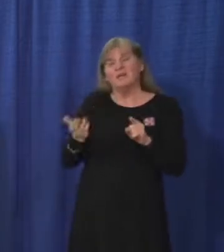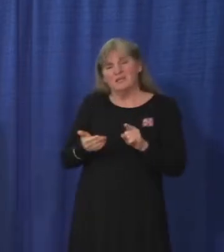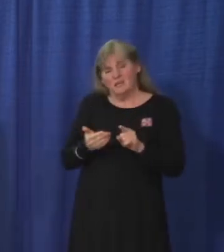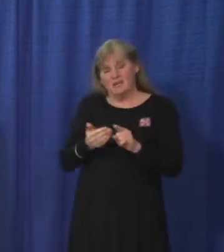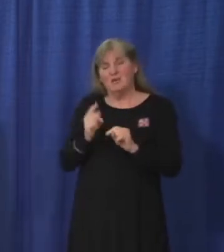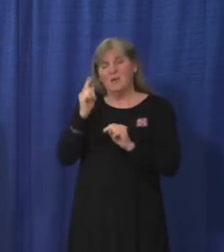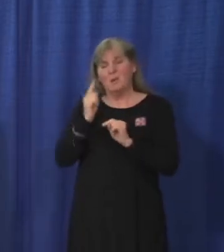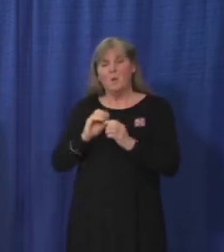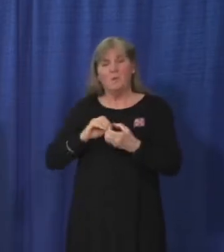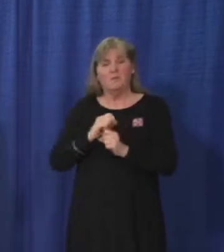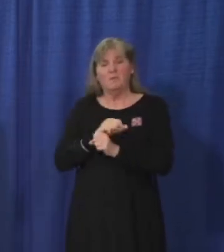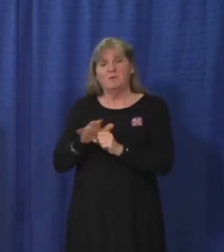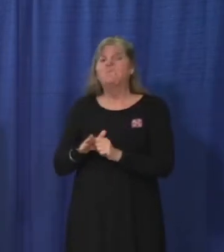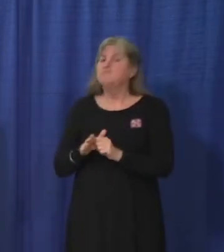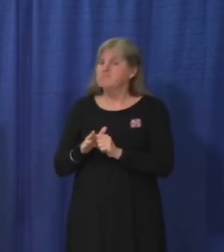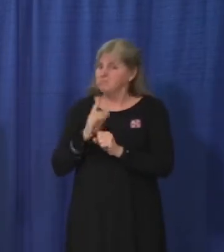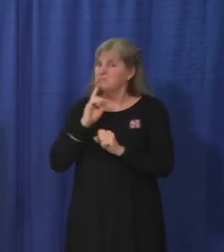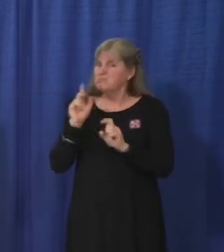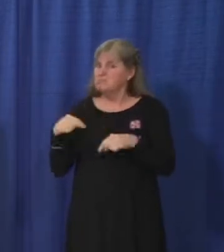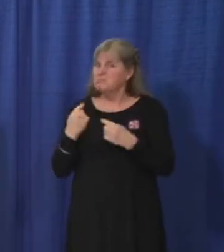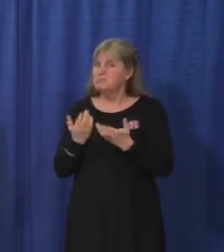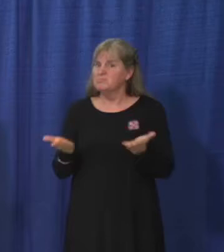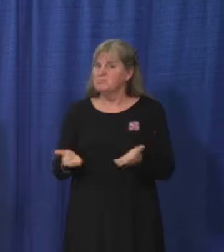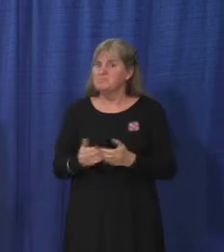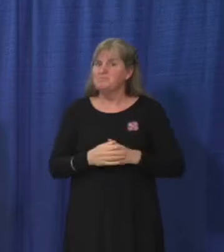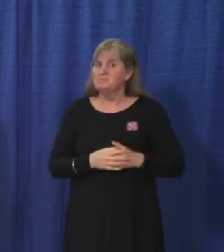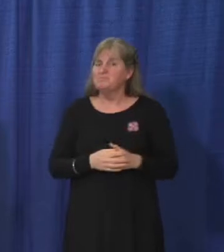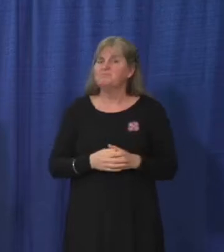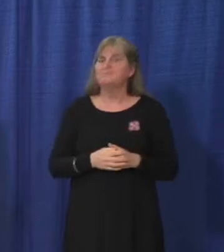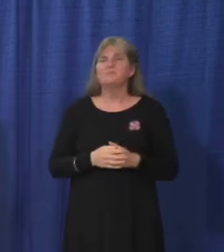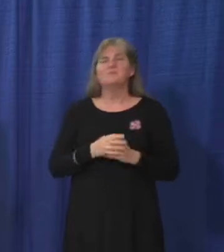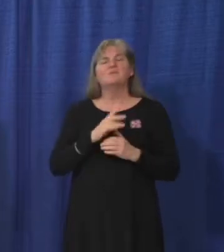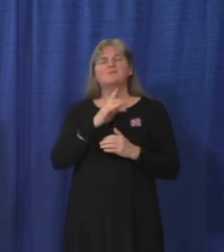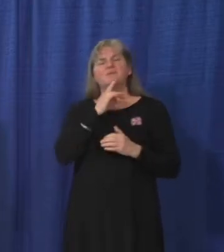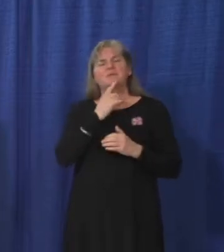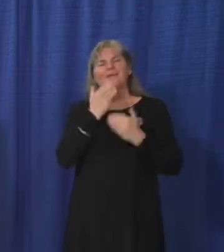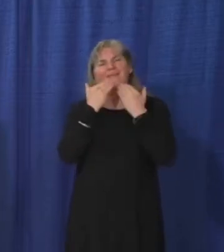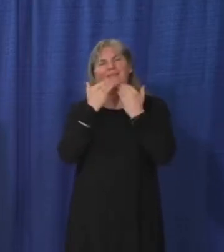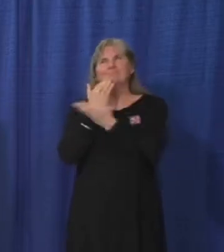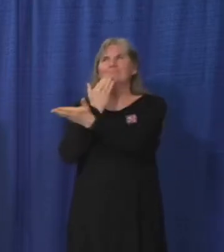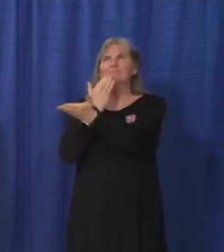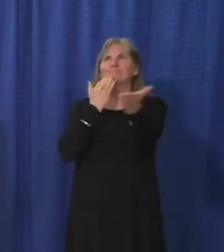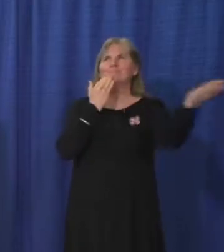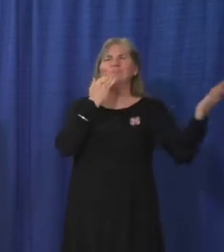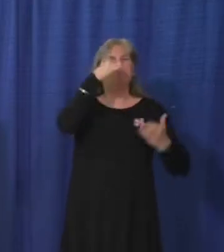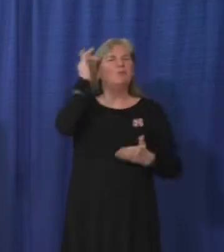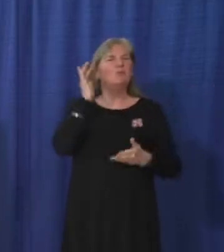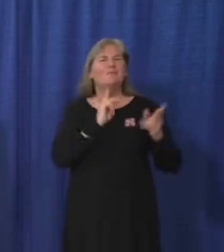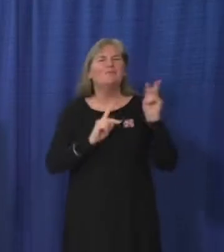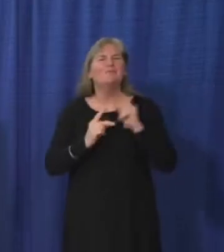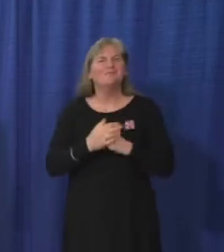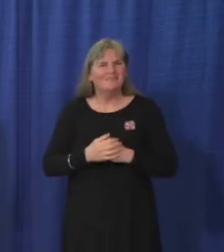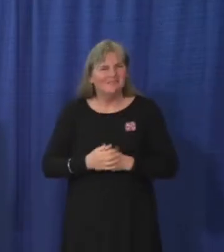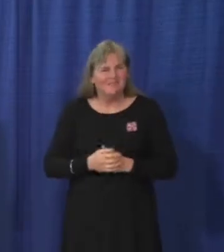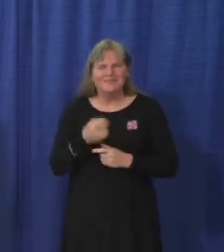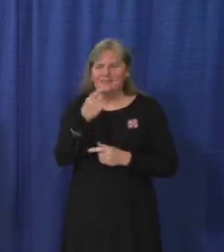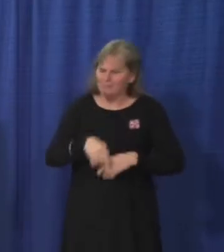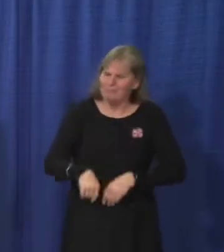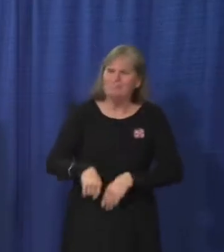count. This is thanks to our citizens who do their part by following public health advice and